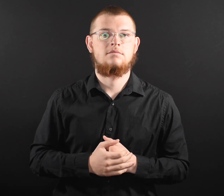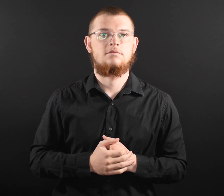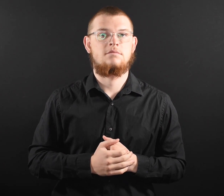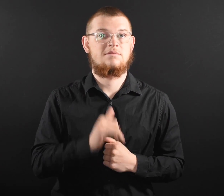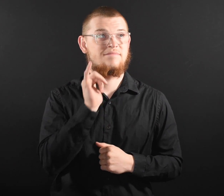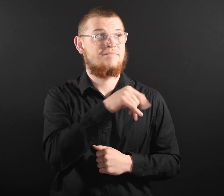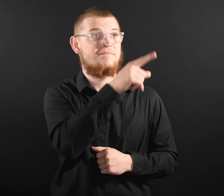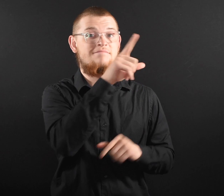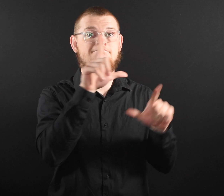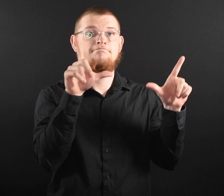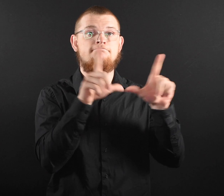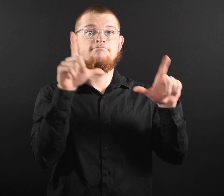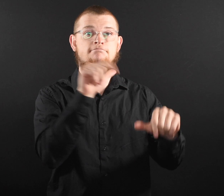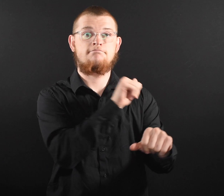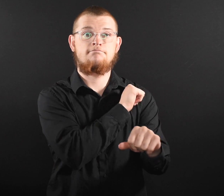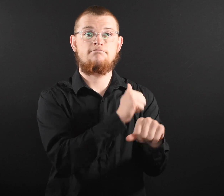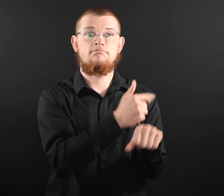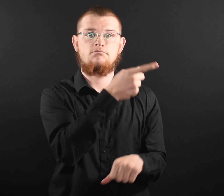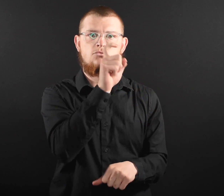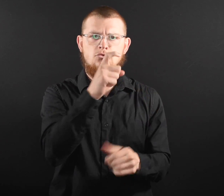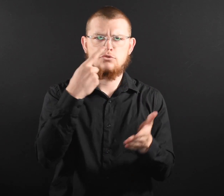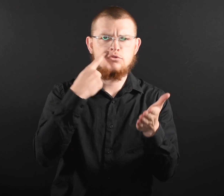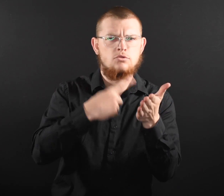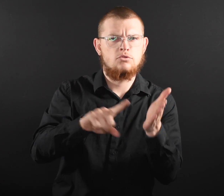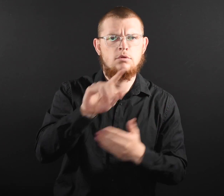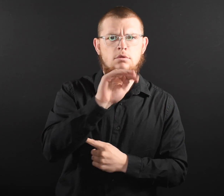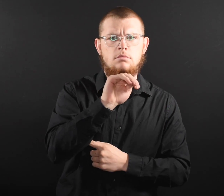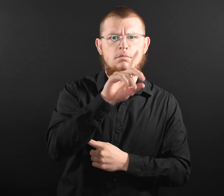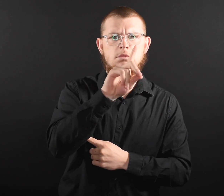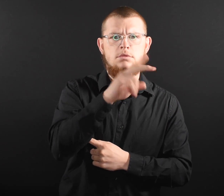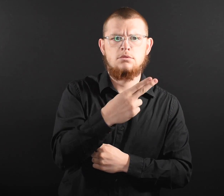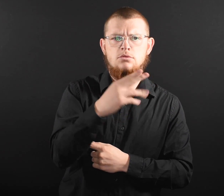The licensing authority should also consult with both MDH